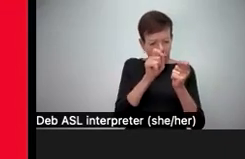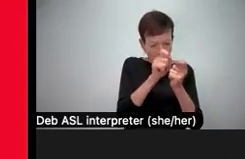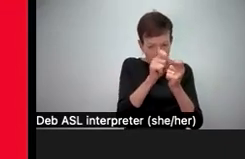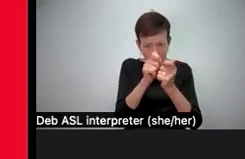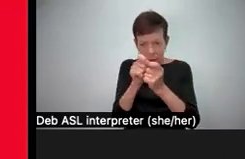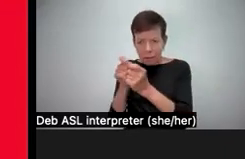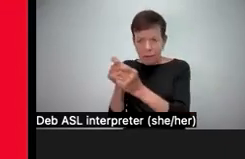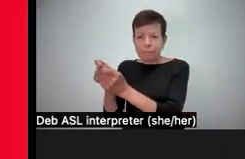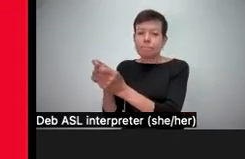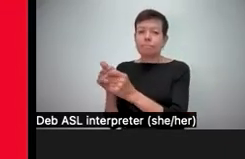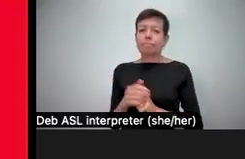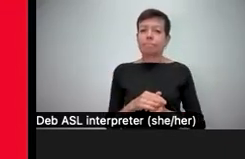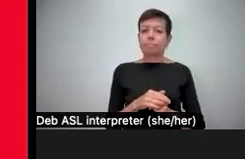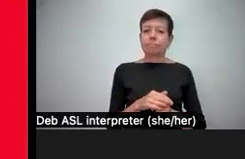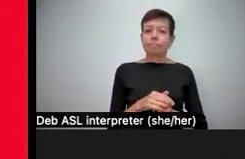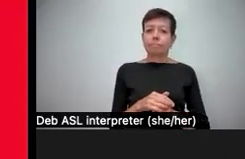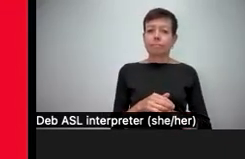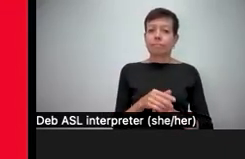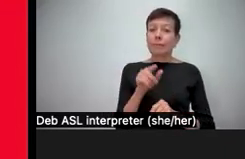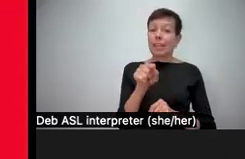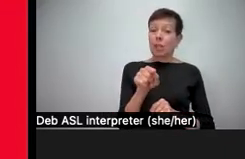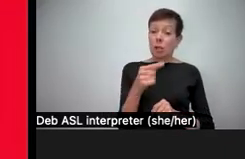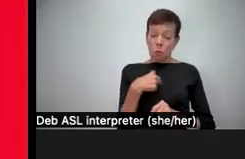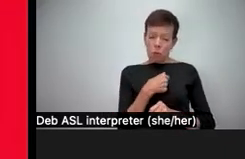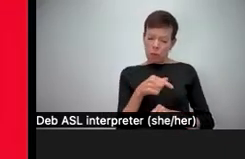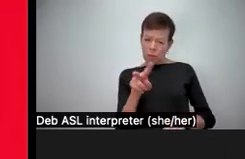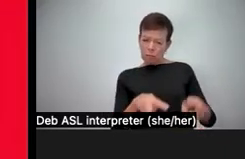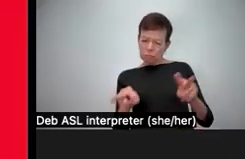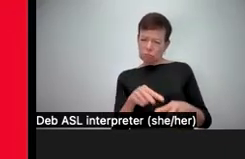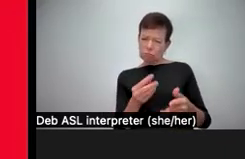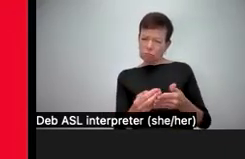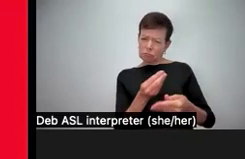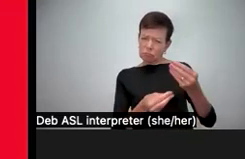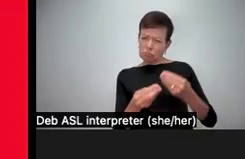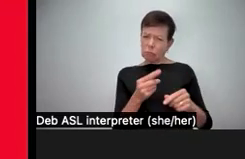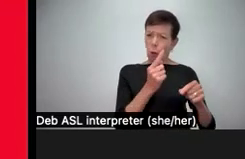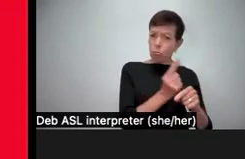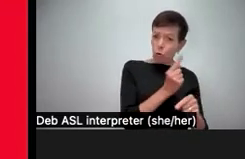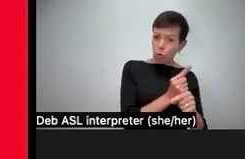is evaluated as appropriate or inappropriate. As I mentioned before, if we look at it and it seems